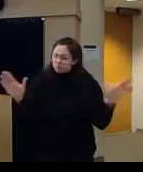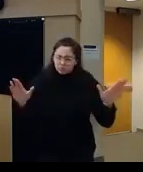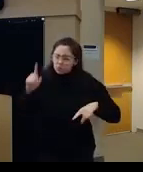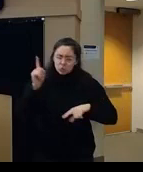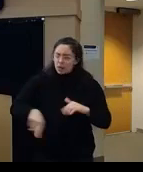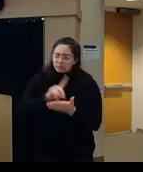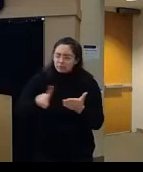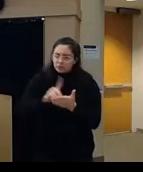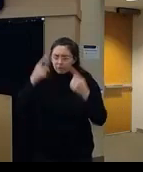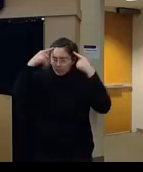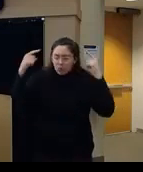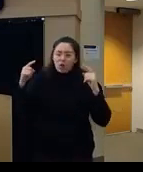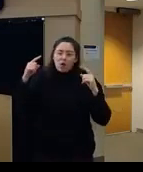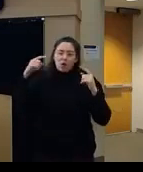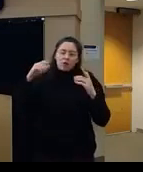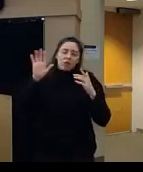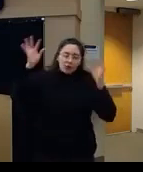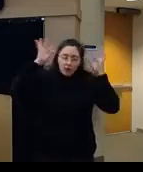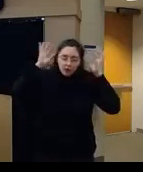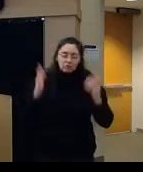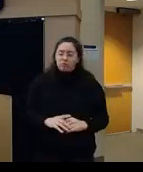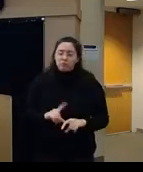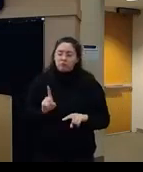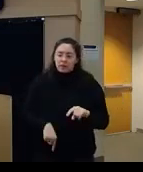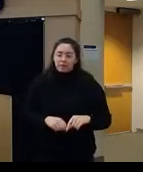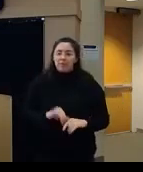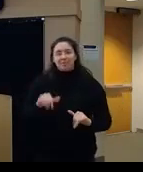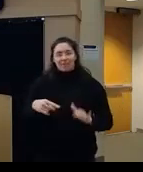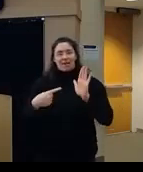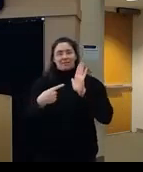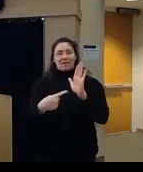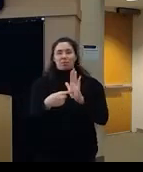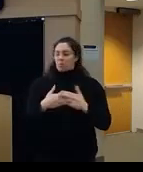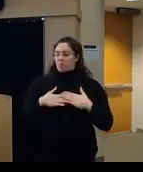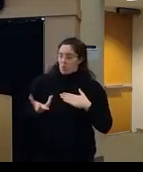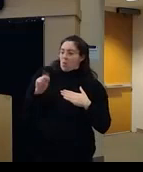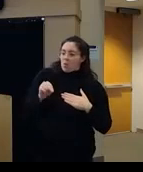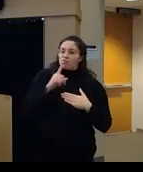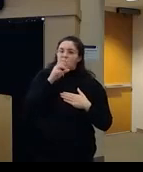who wear ethnic haircuts that's an example of how defining your own reality and demanding that